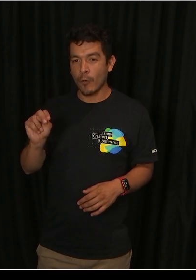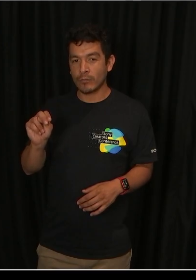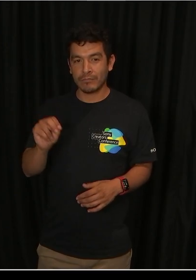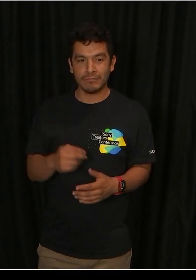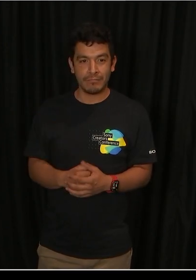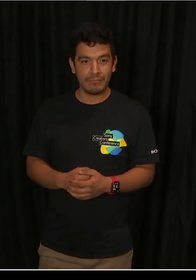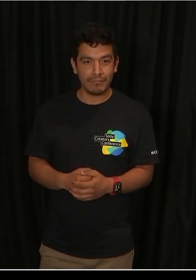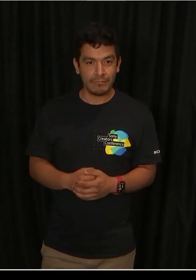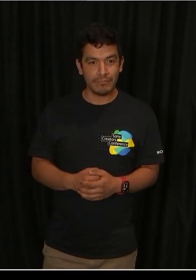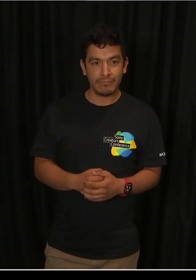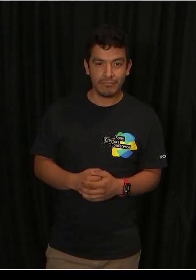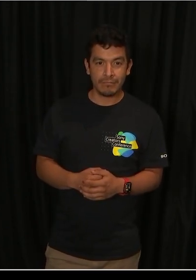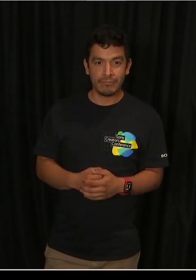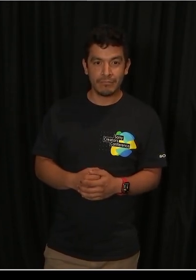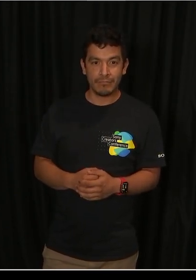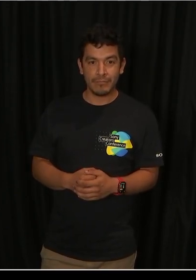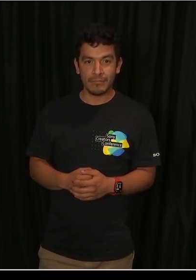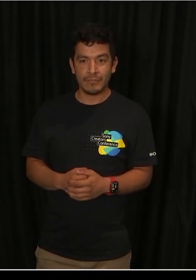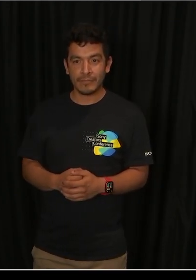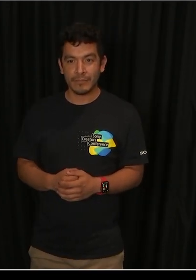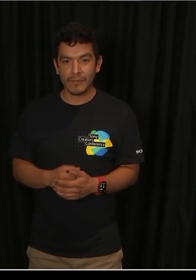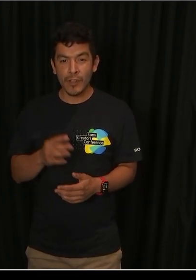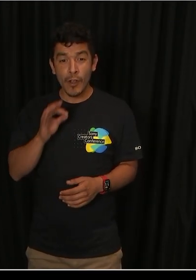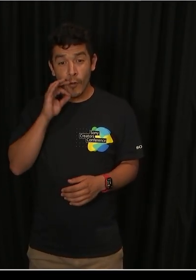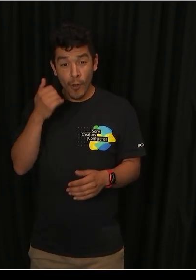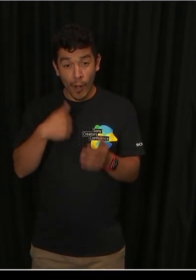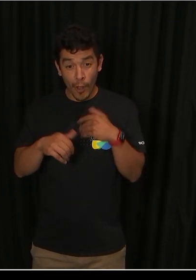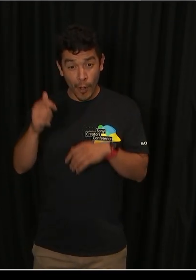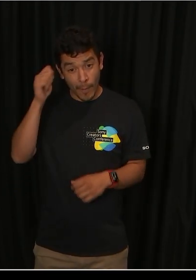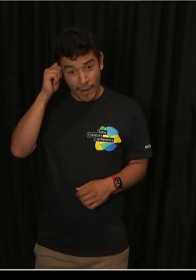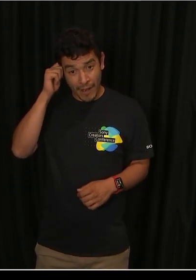How were you even cooler under your mask? I was this cool the whole time.